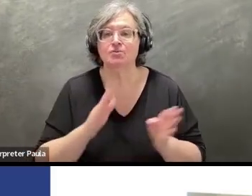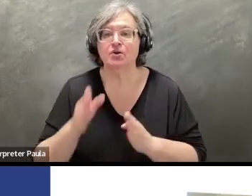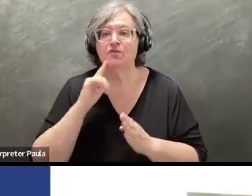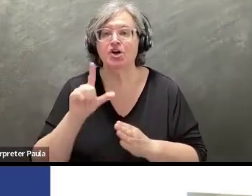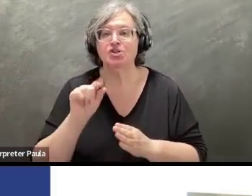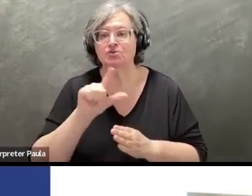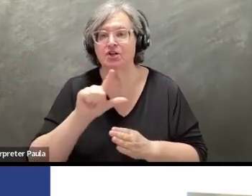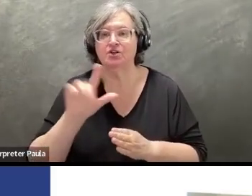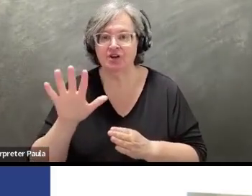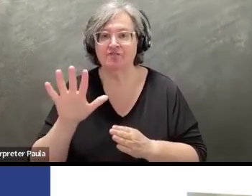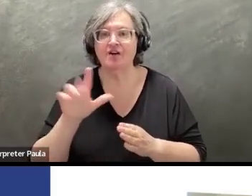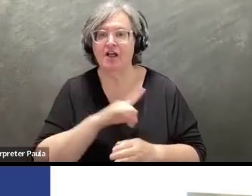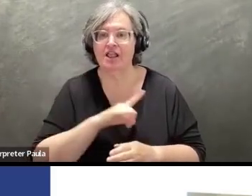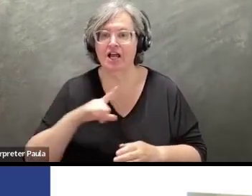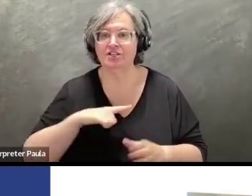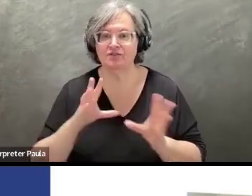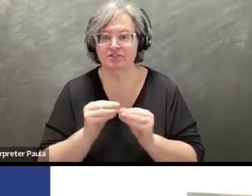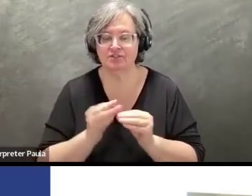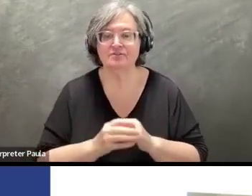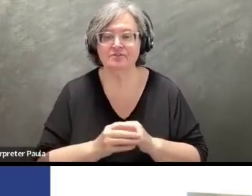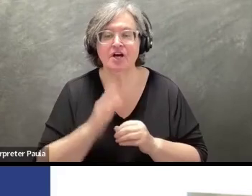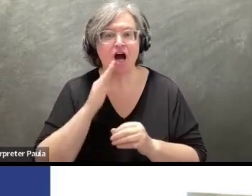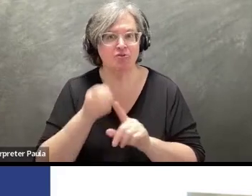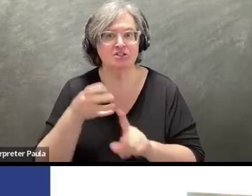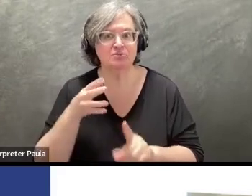session. I'll go into that a little bit later, but first,